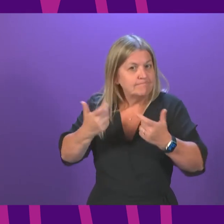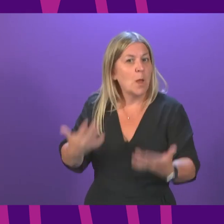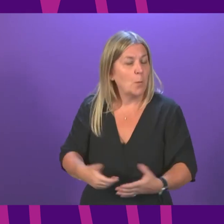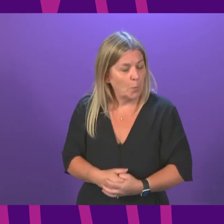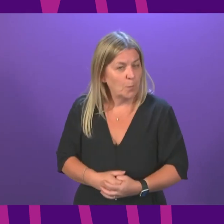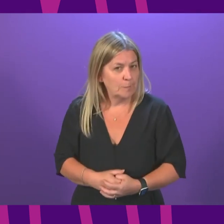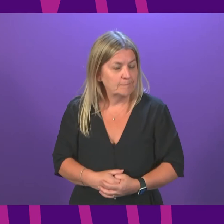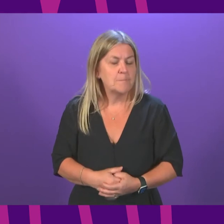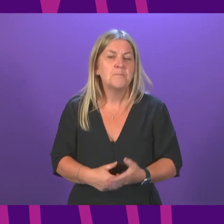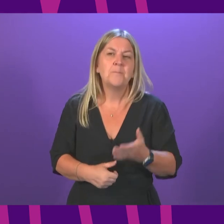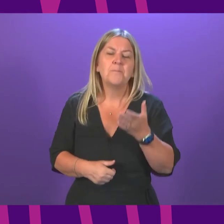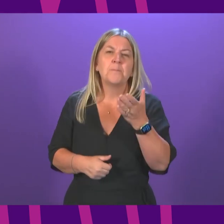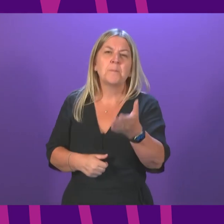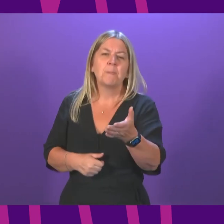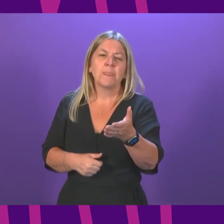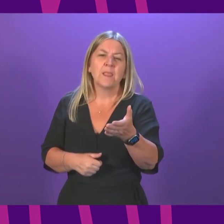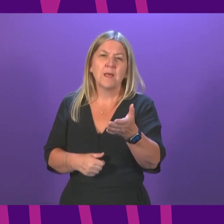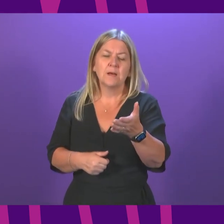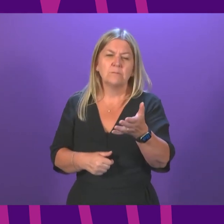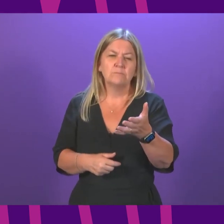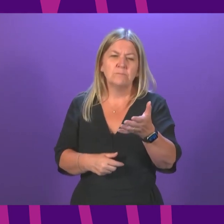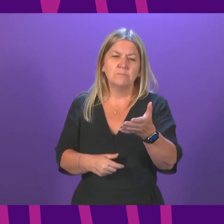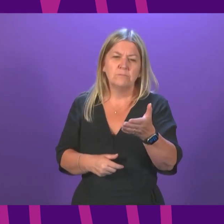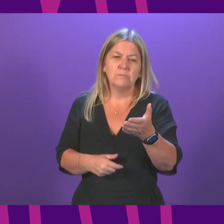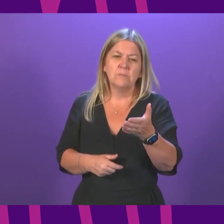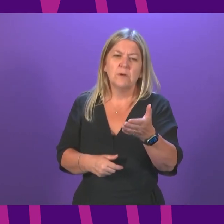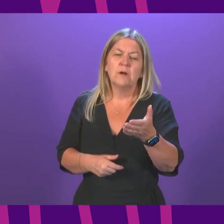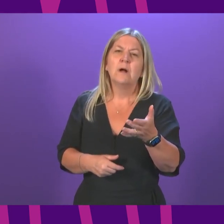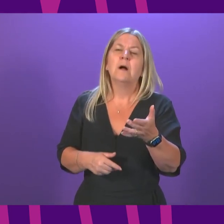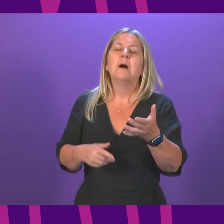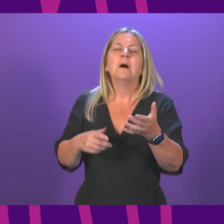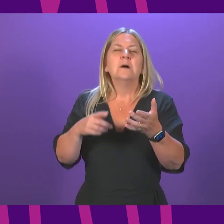I come now to the controversial—if I might call it that—part of the debate, which is